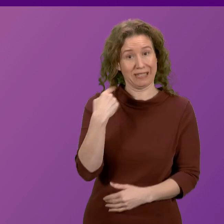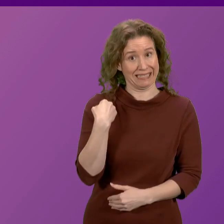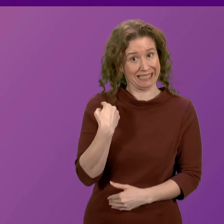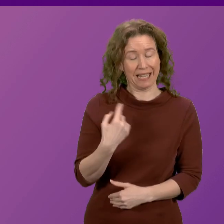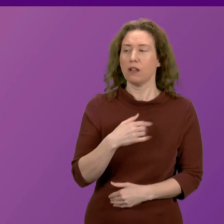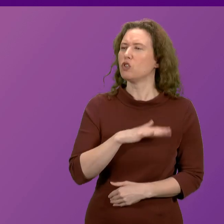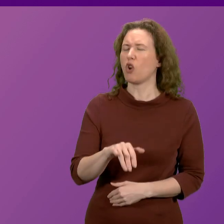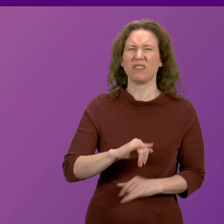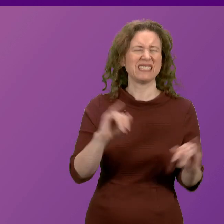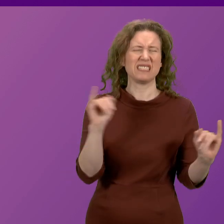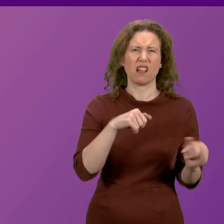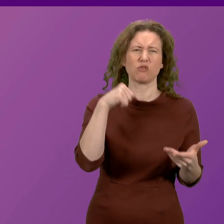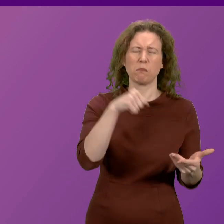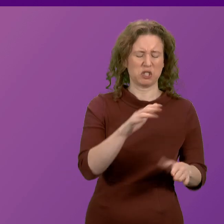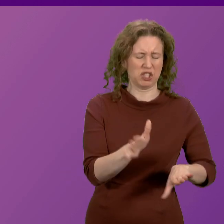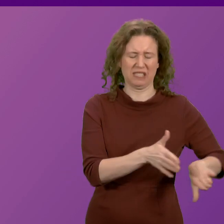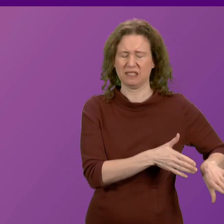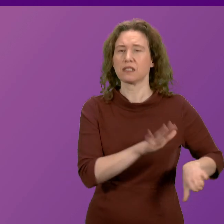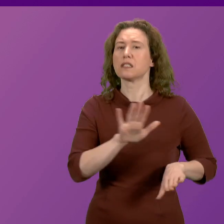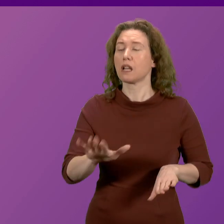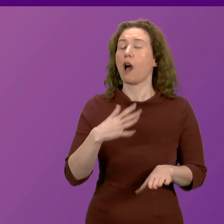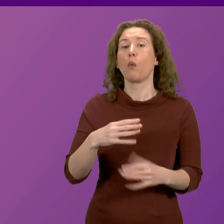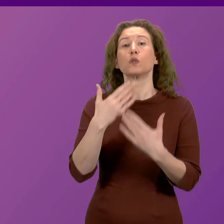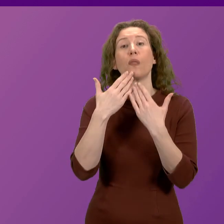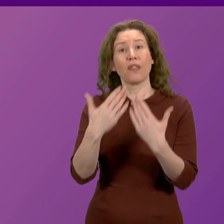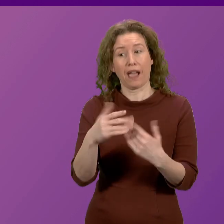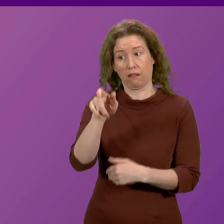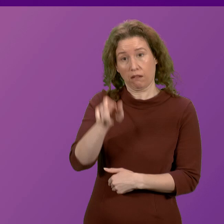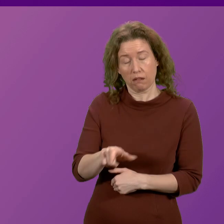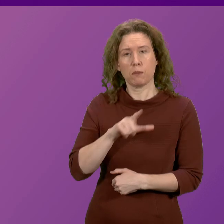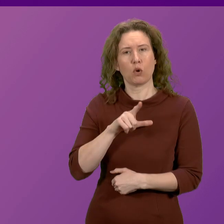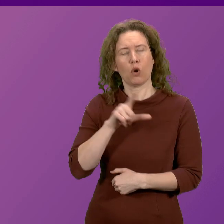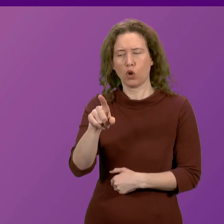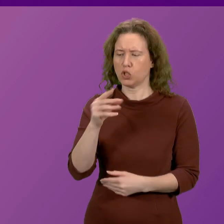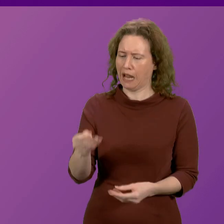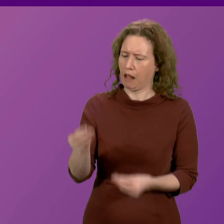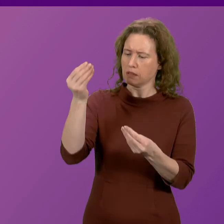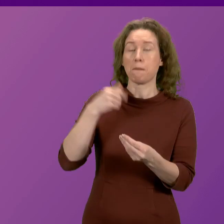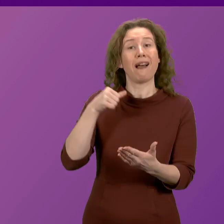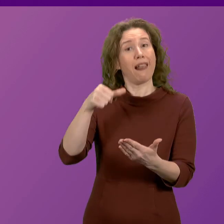disastrous SNP budget, of course, but holding up my letter to John Swinney for